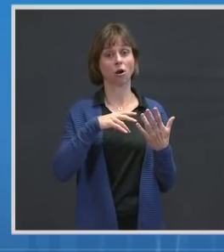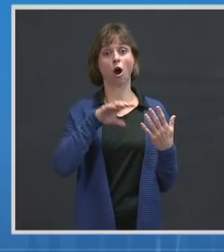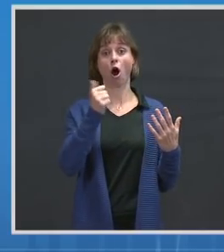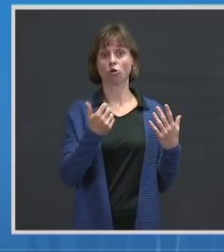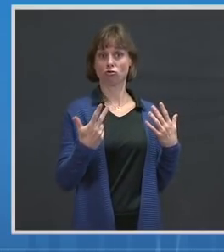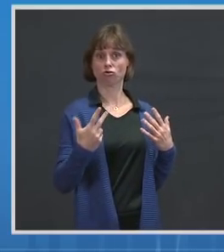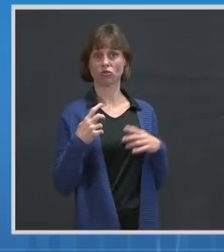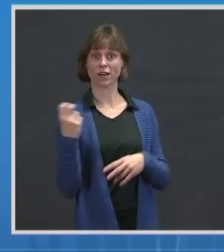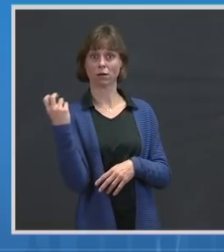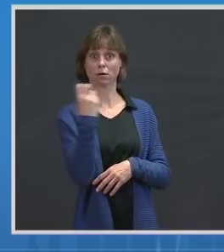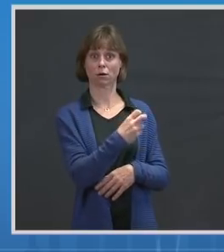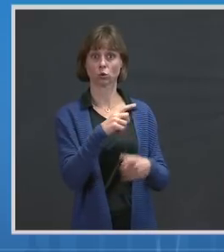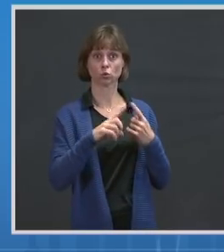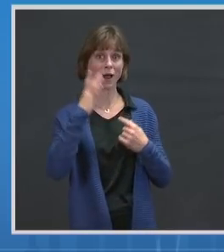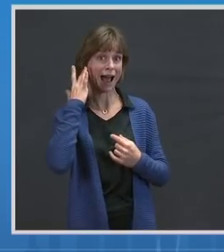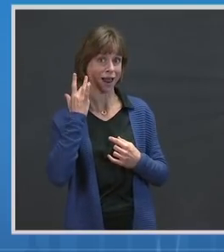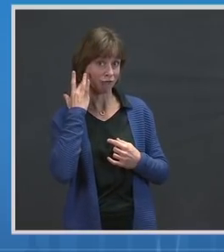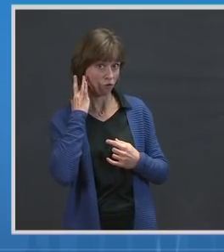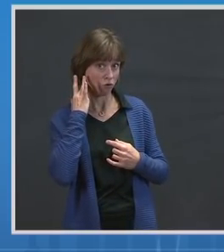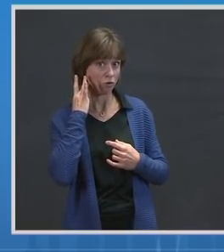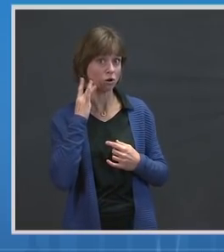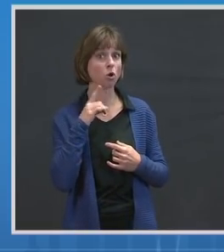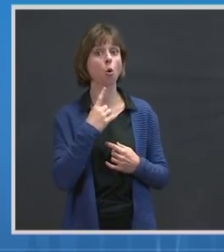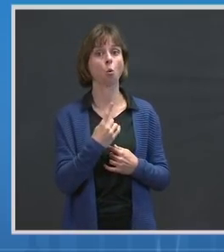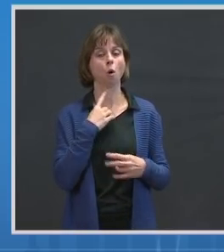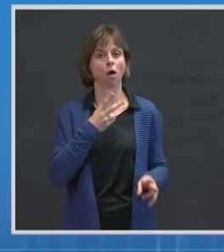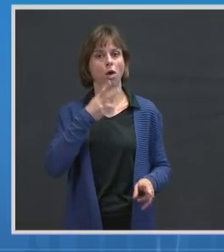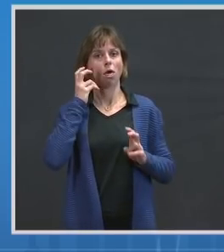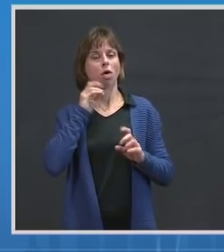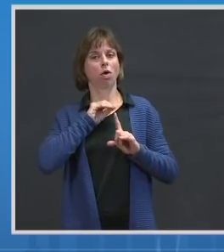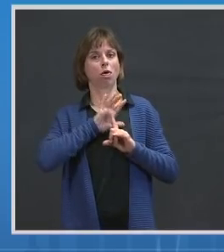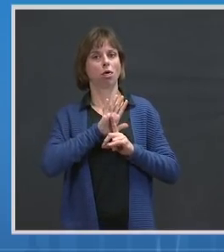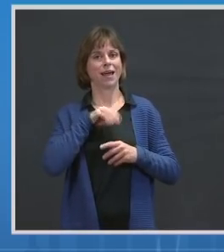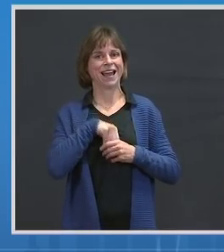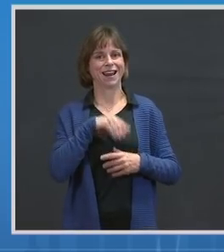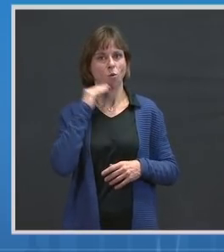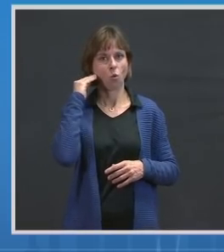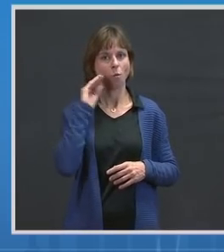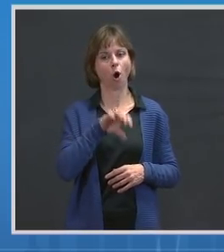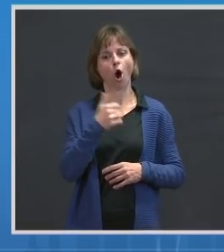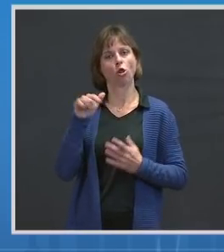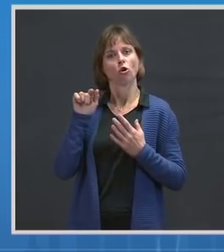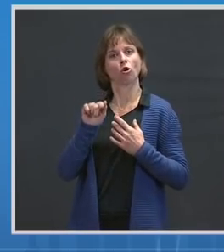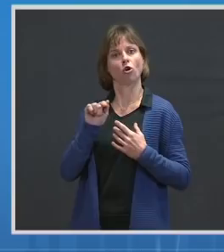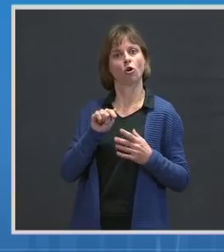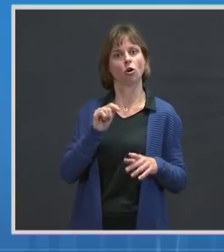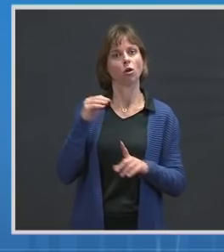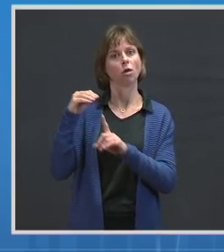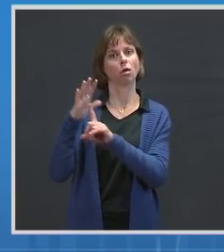One person was exposed to the virus in their home and another in their community. The second report examines